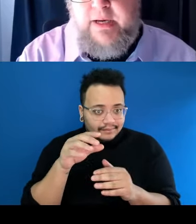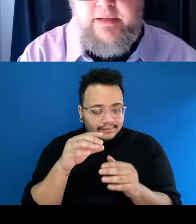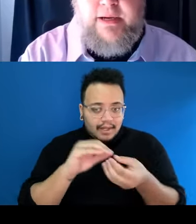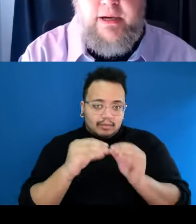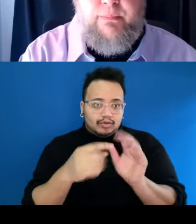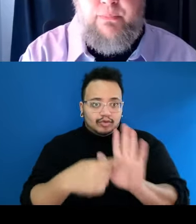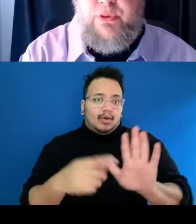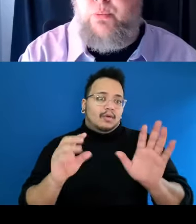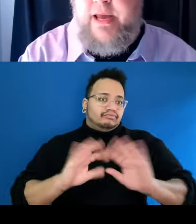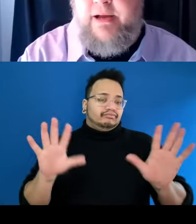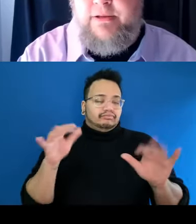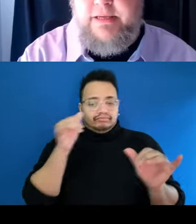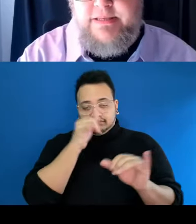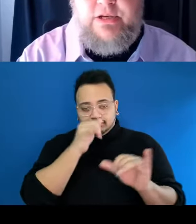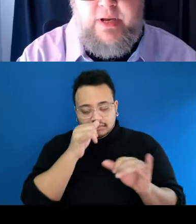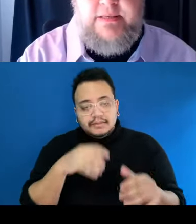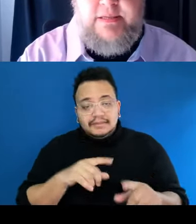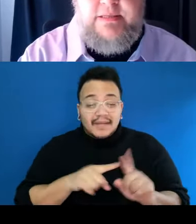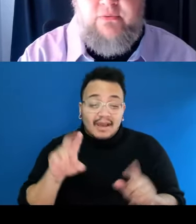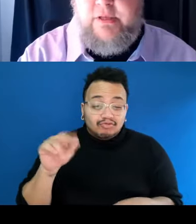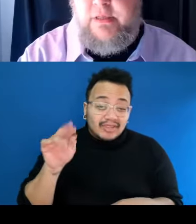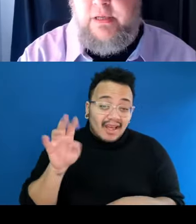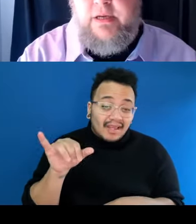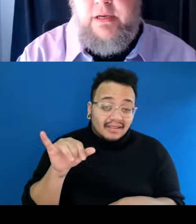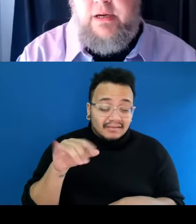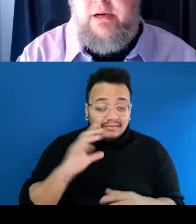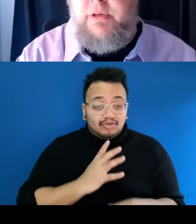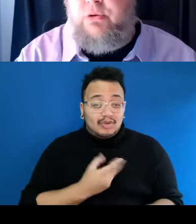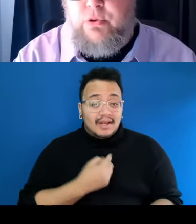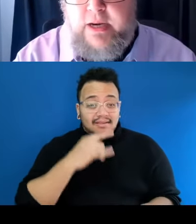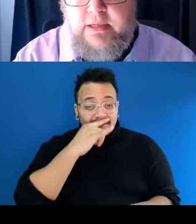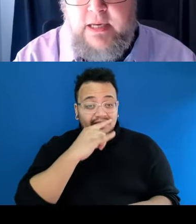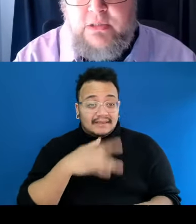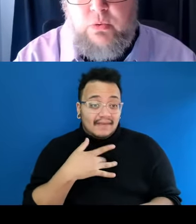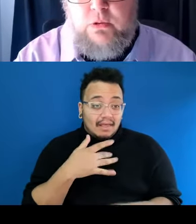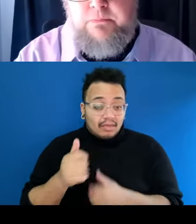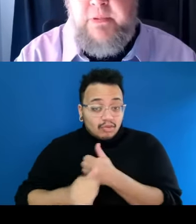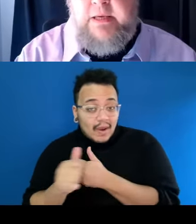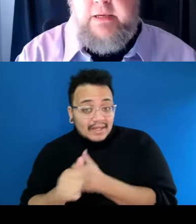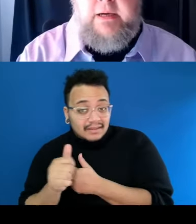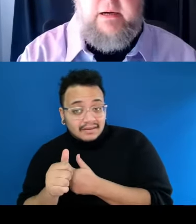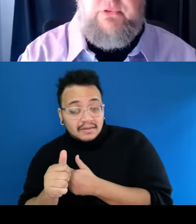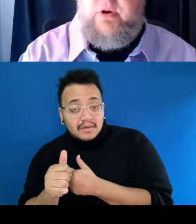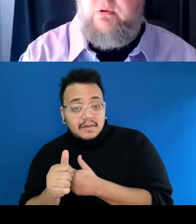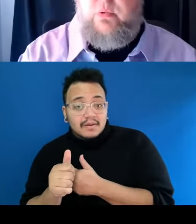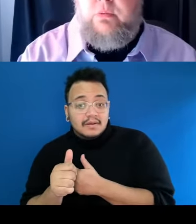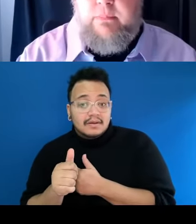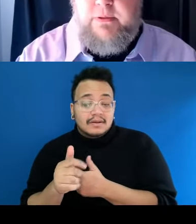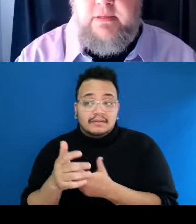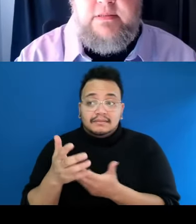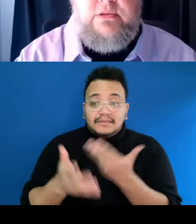but the reality is that trans kids are feeling, either threatened at school, threatened with weapons,